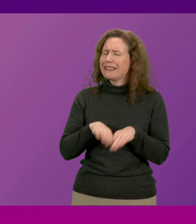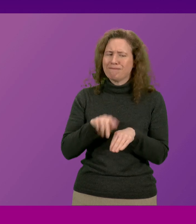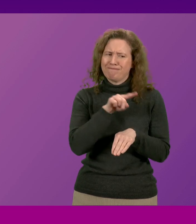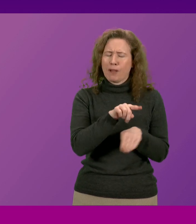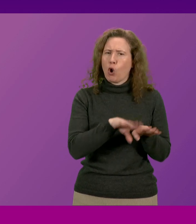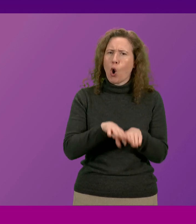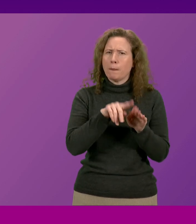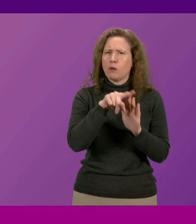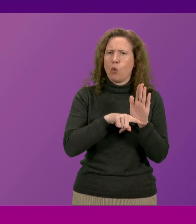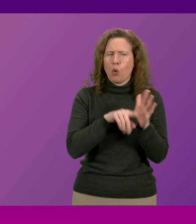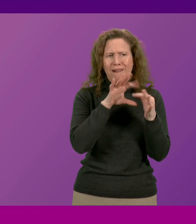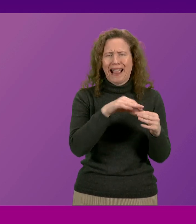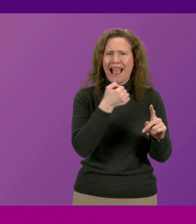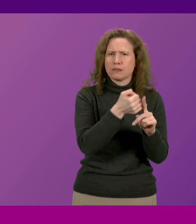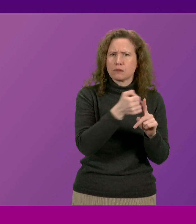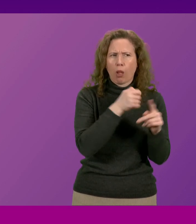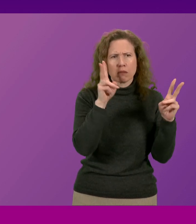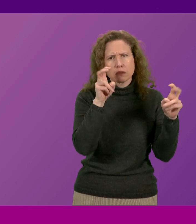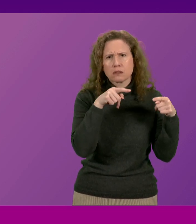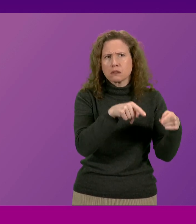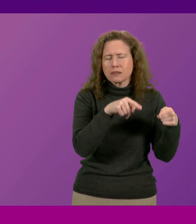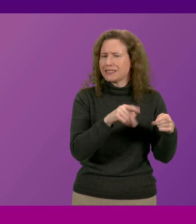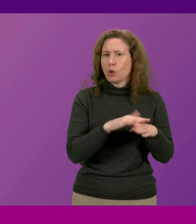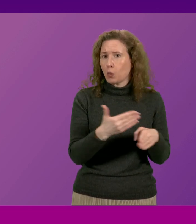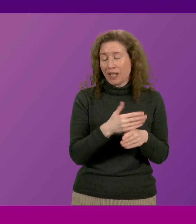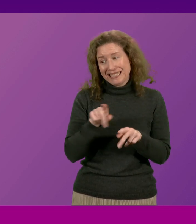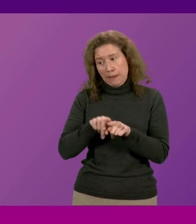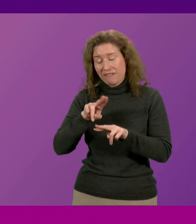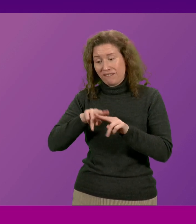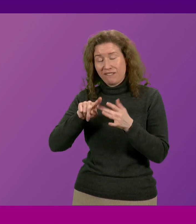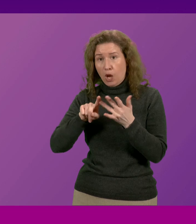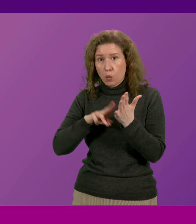not working. As Fiona Drouet, who lost her daughter, says,